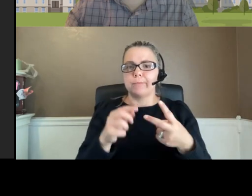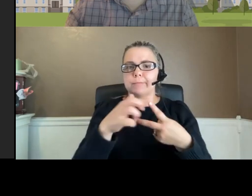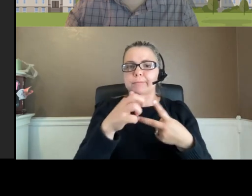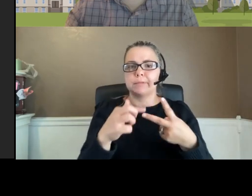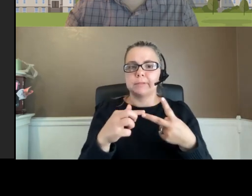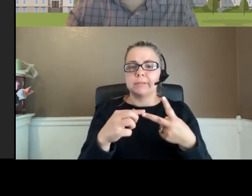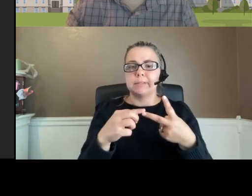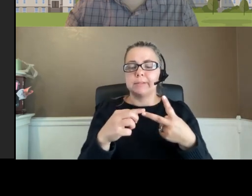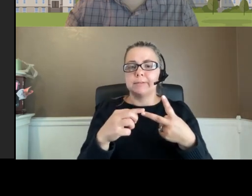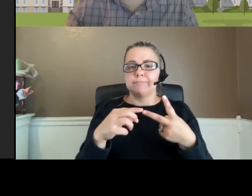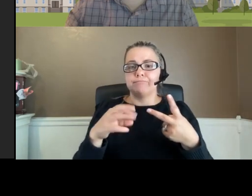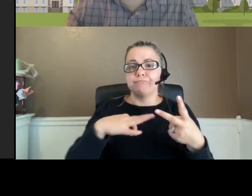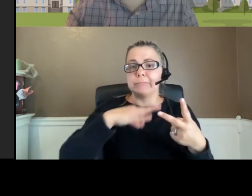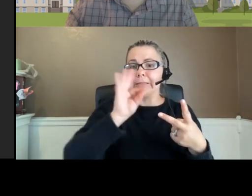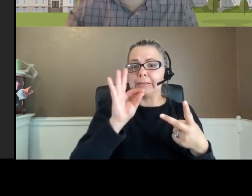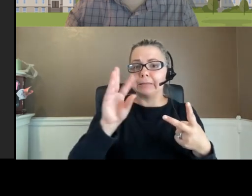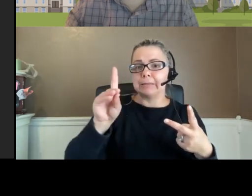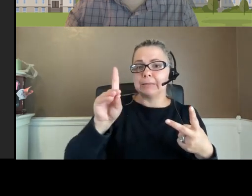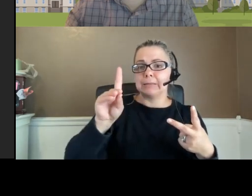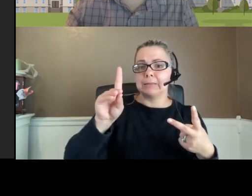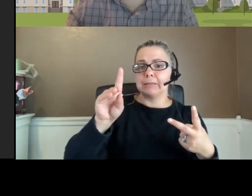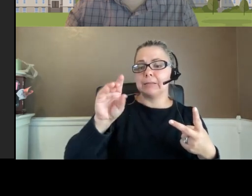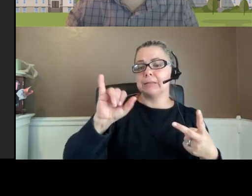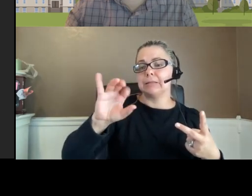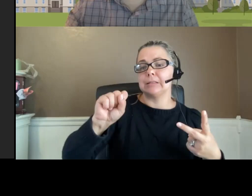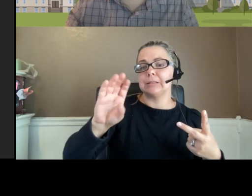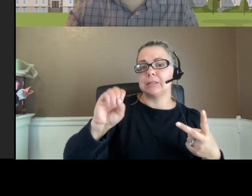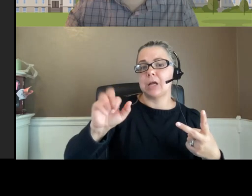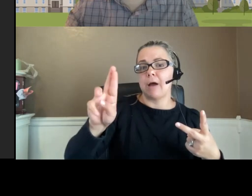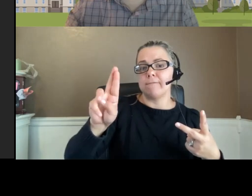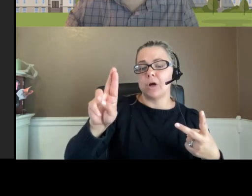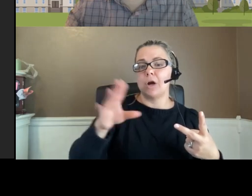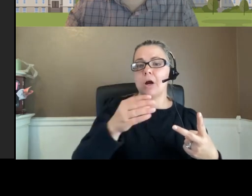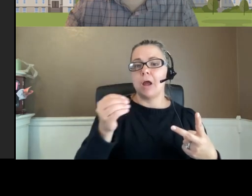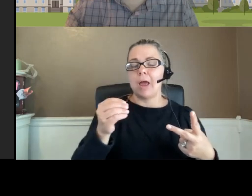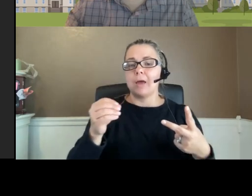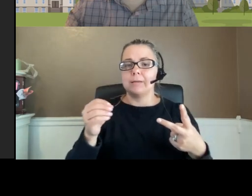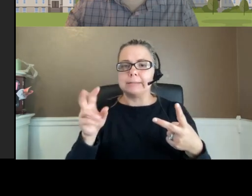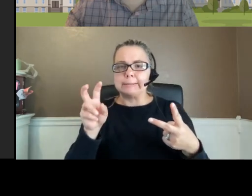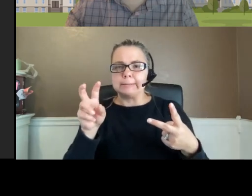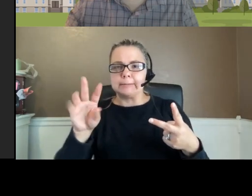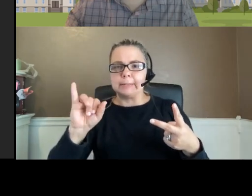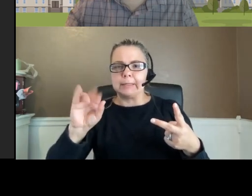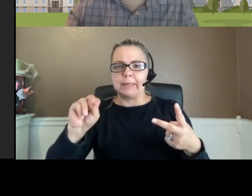is discover and the other is inspect. So those questions of who? What? When? And probably even